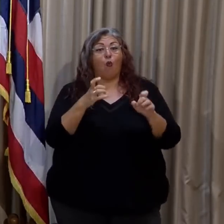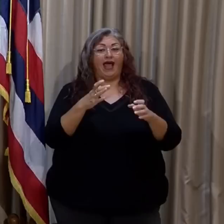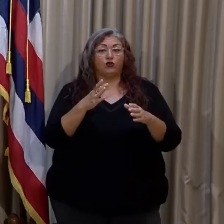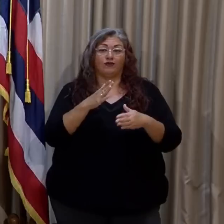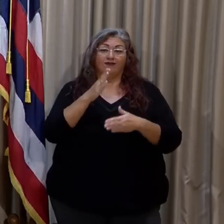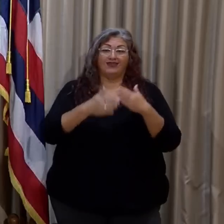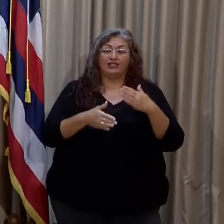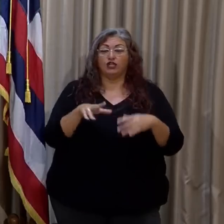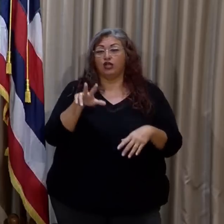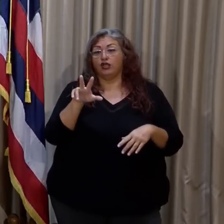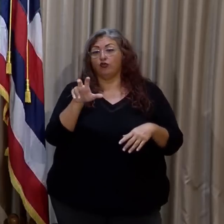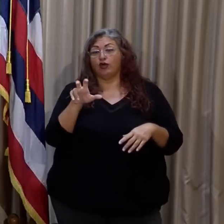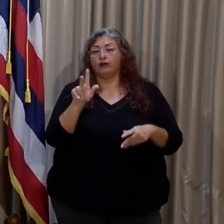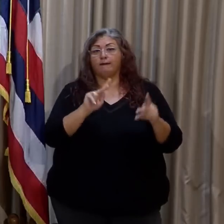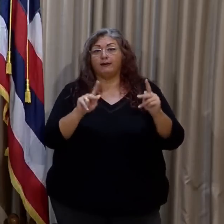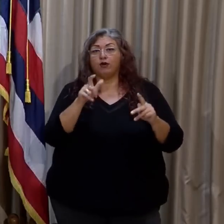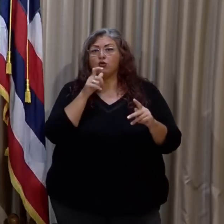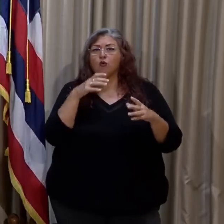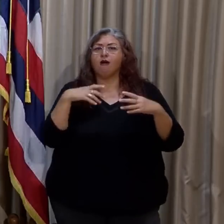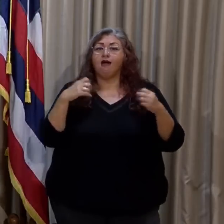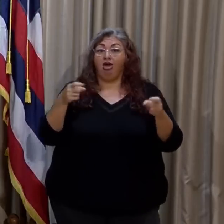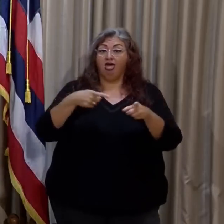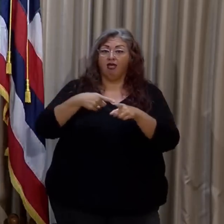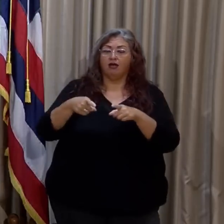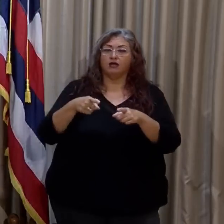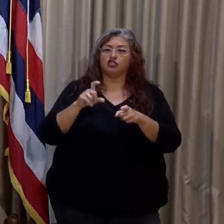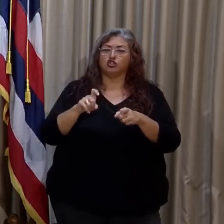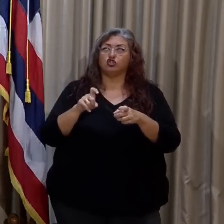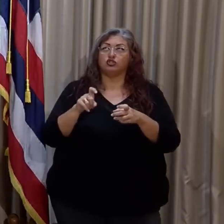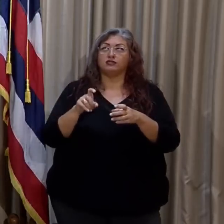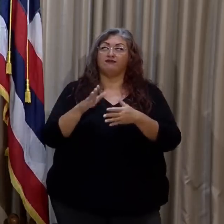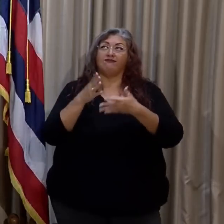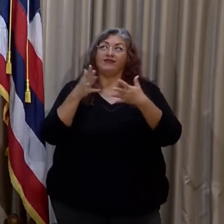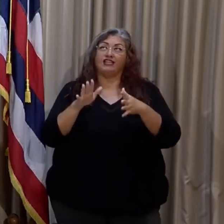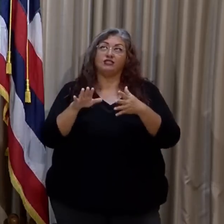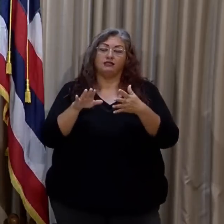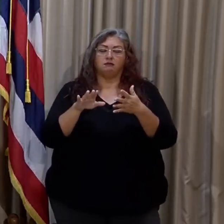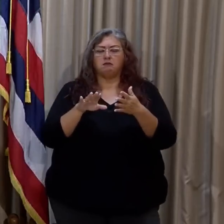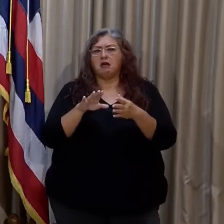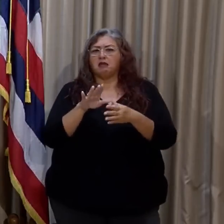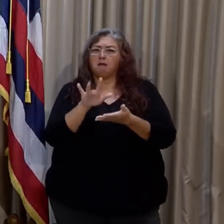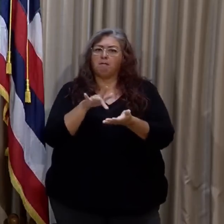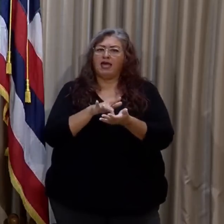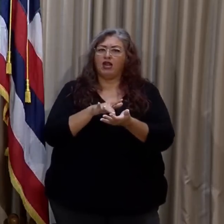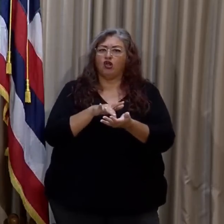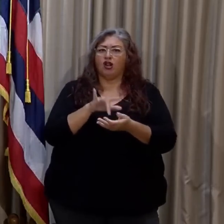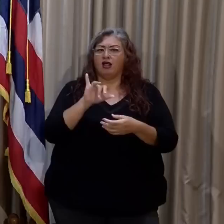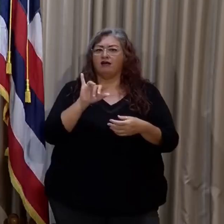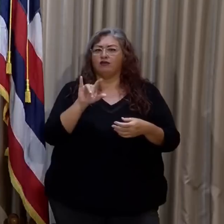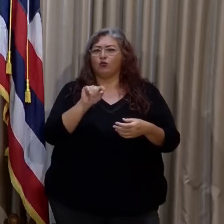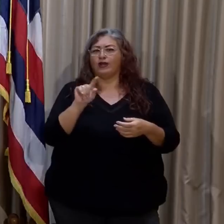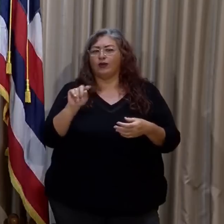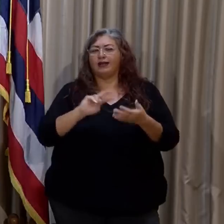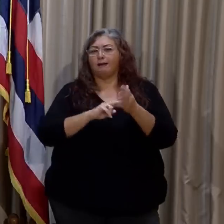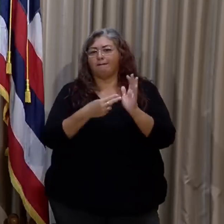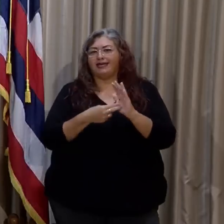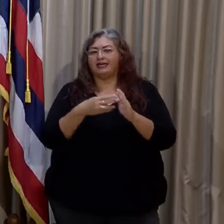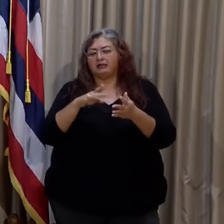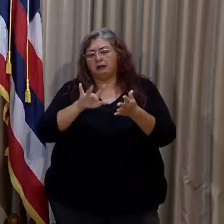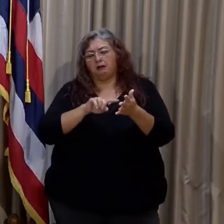PRODUCTIVE. OUR TARGET IS TO COMPLETE TRAINING OF 320 INTERESTED HEALTH PROFESSIONALS BY MID